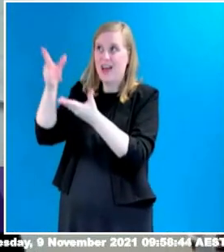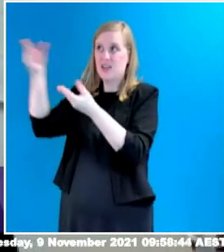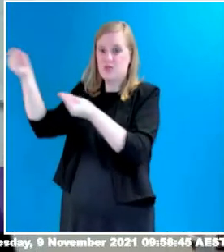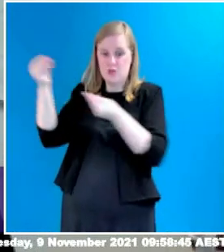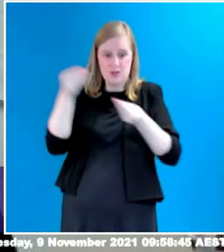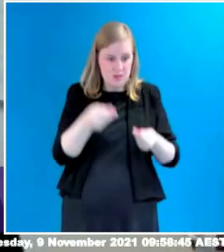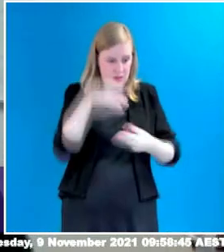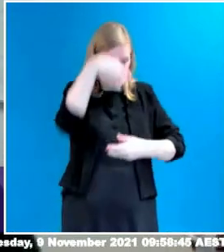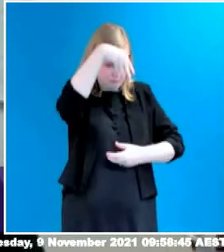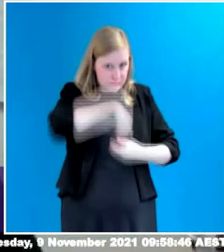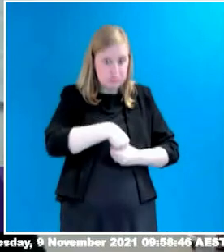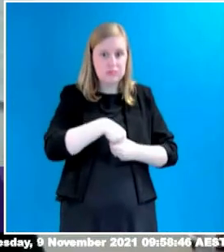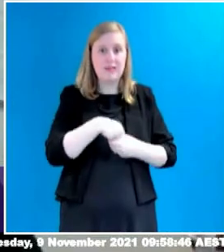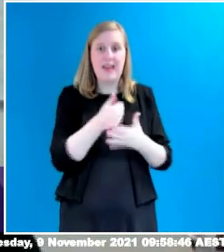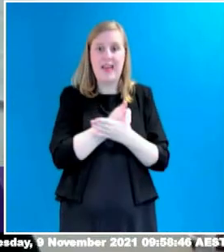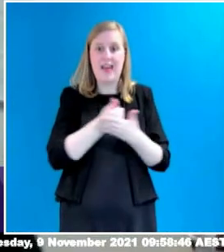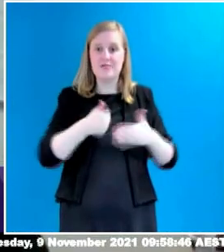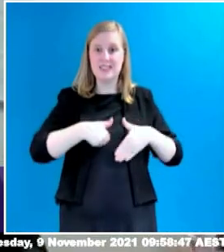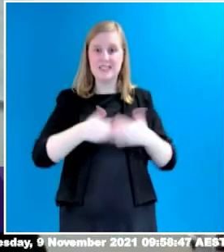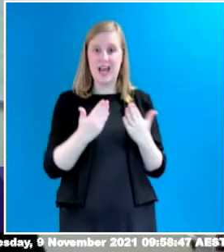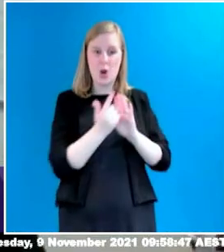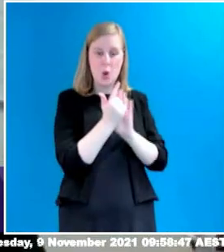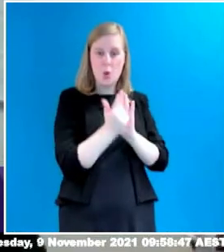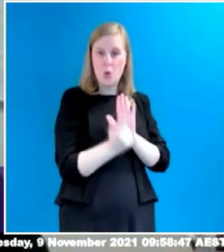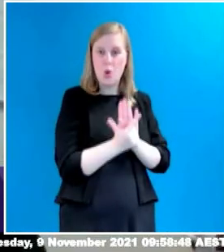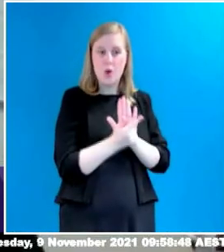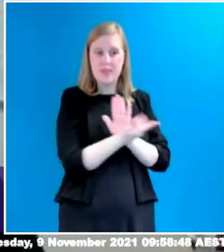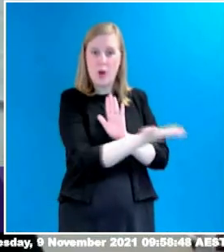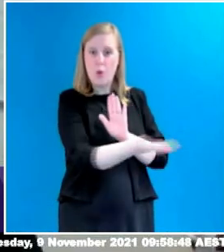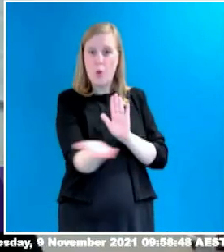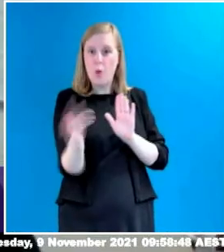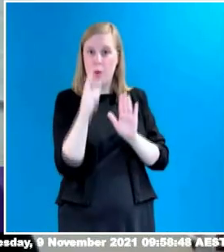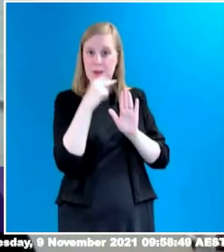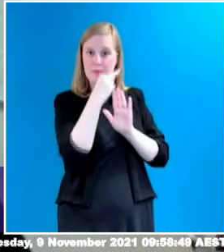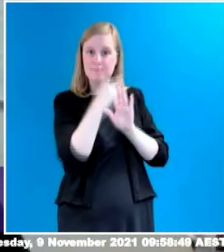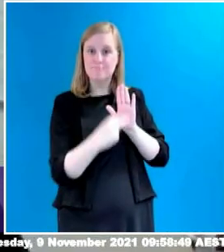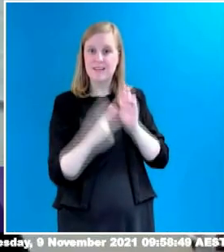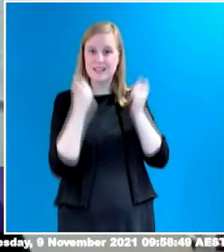or day-to-day communications that everyone finds accessible.